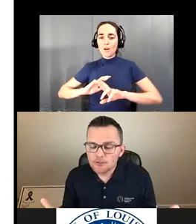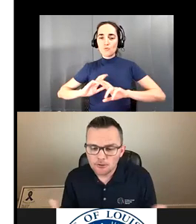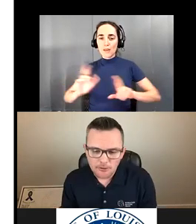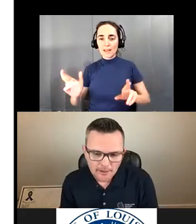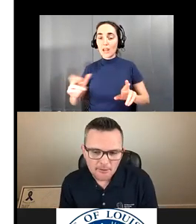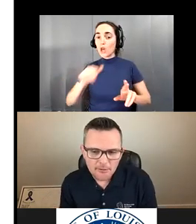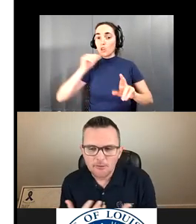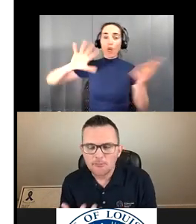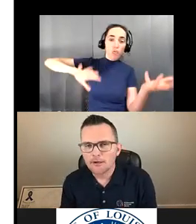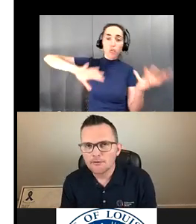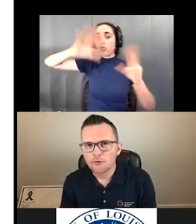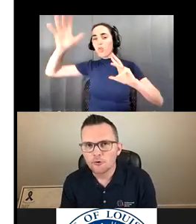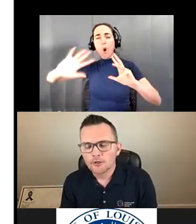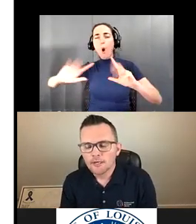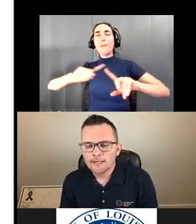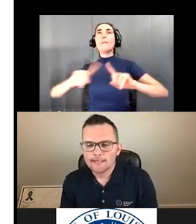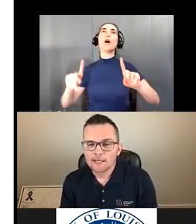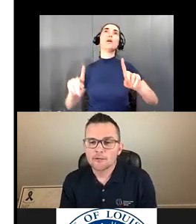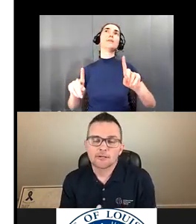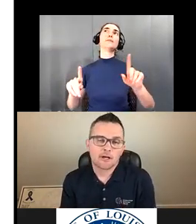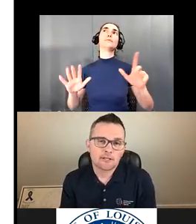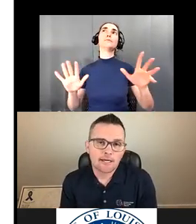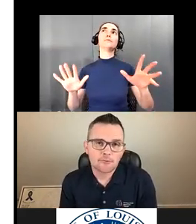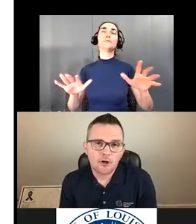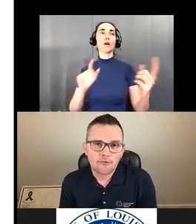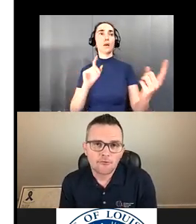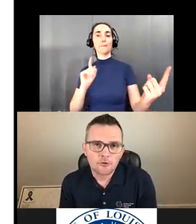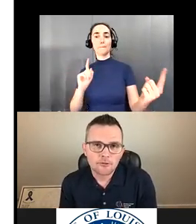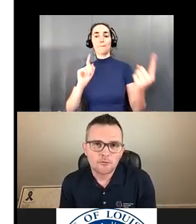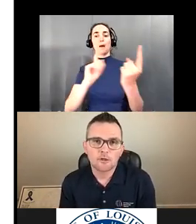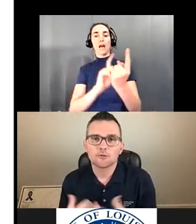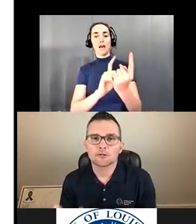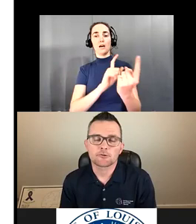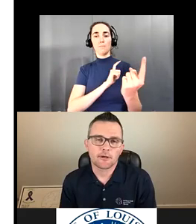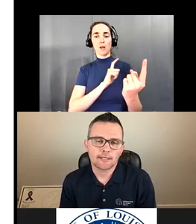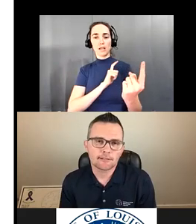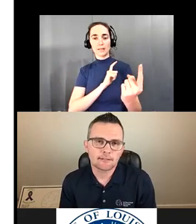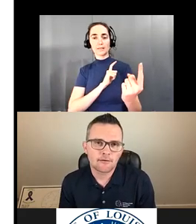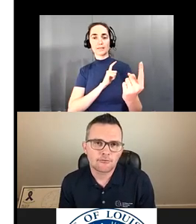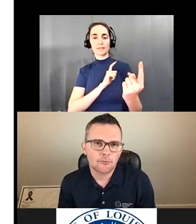but maybe be prepared for coming into contact with law enforcement what to expect from law